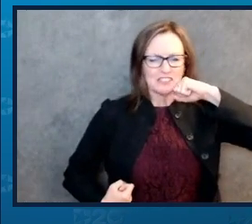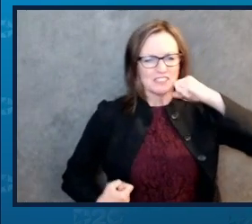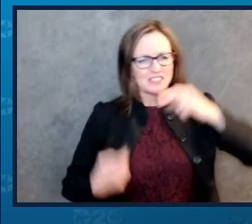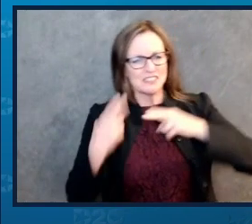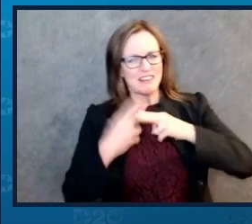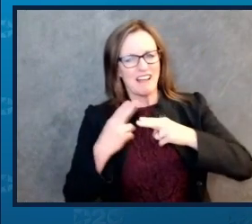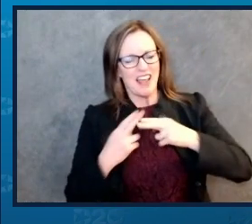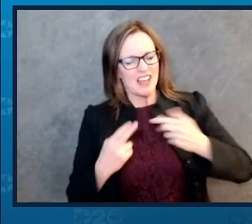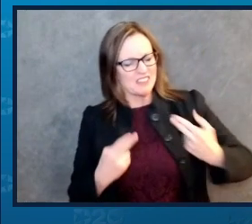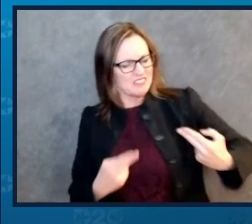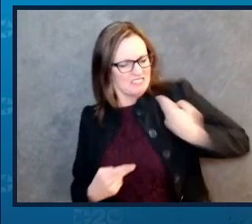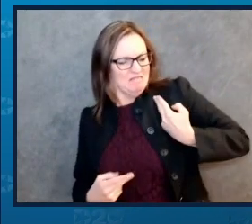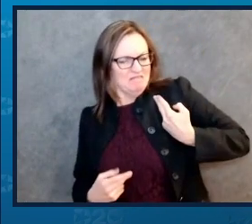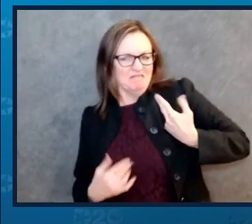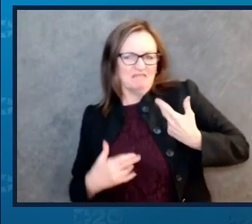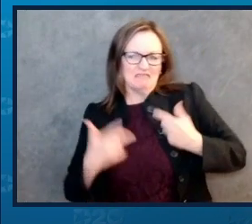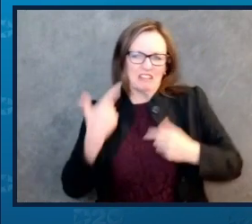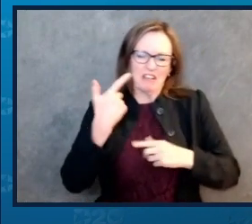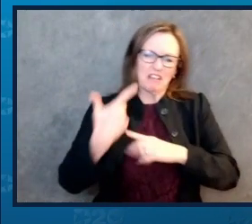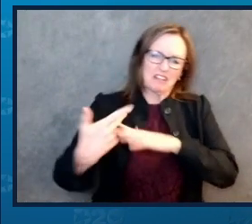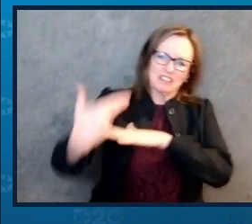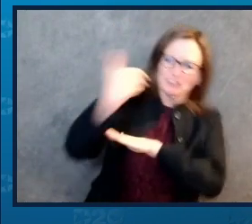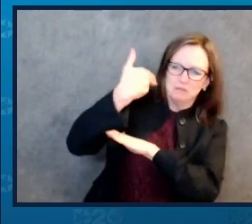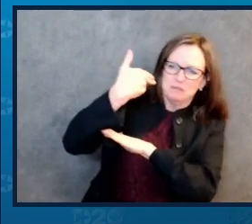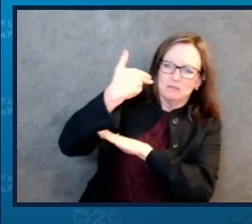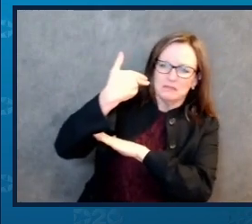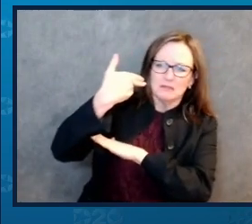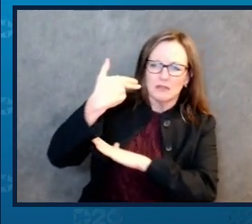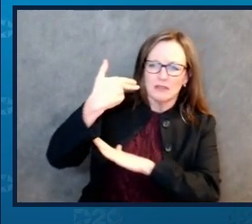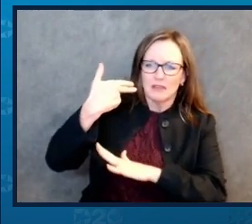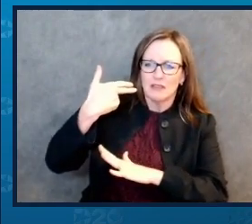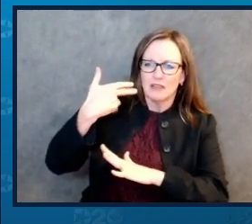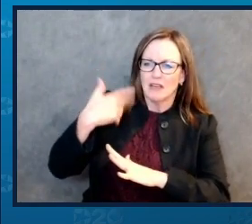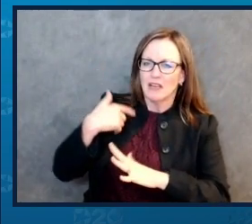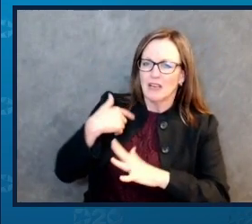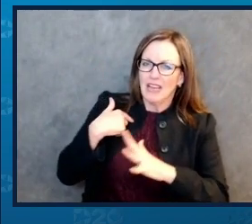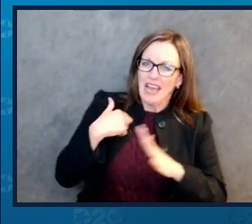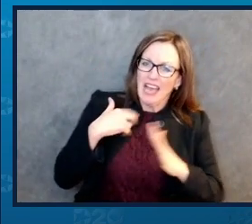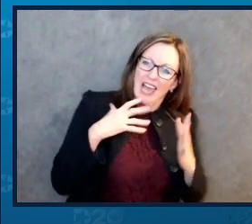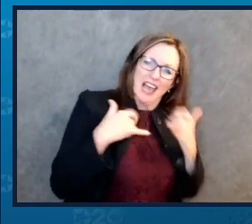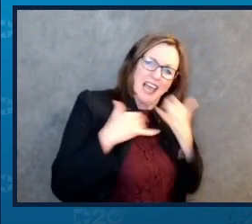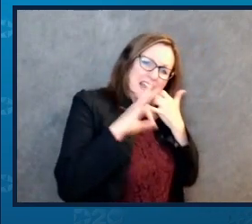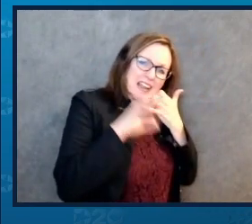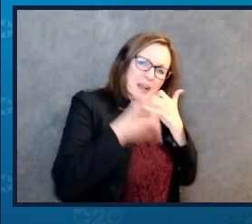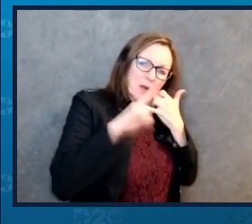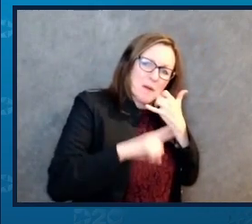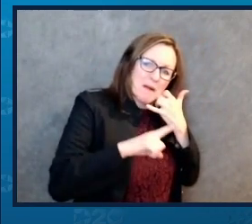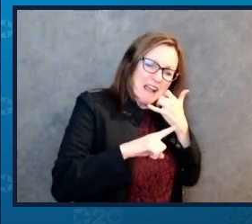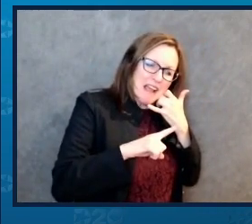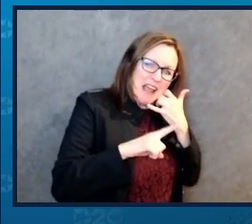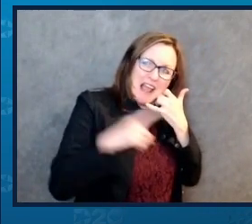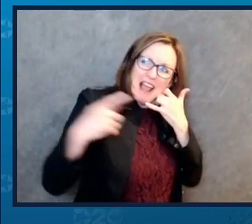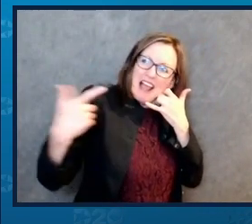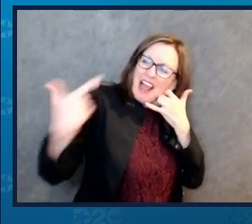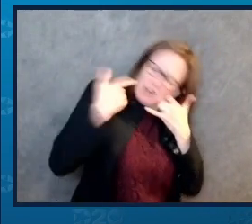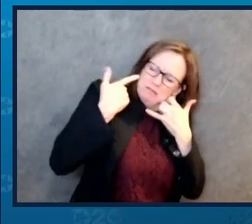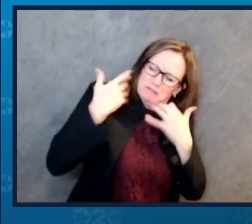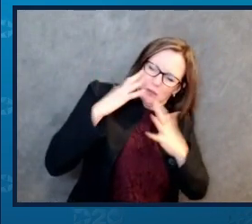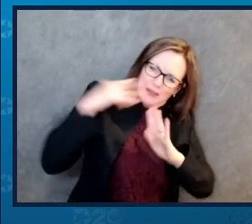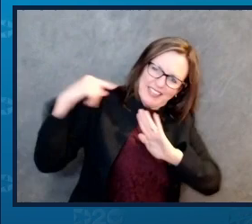ON HIM THAT WEE KILL ME.